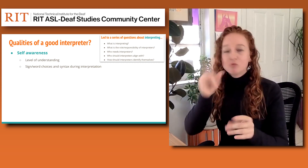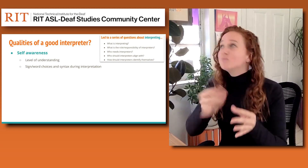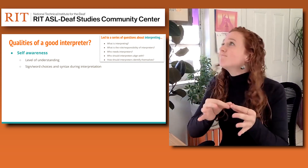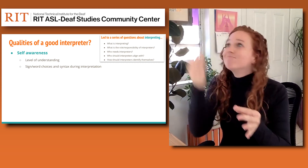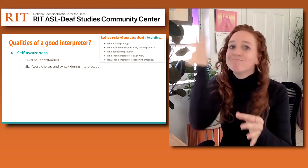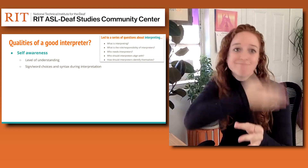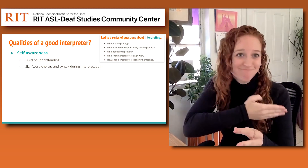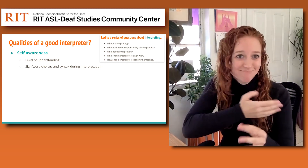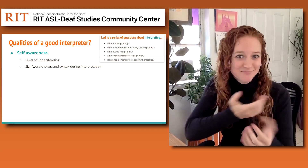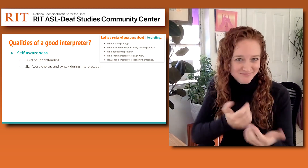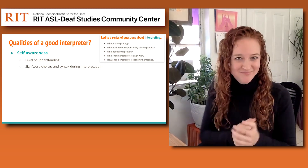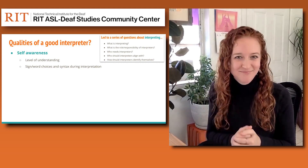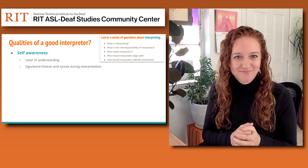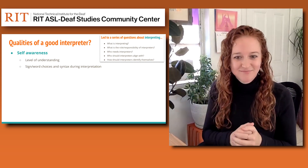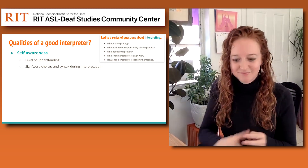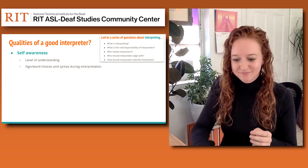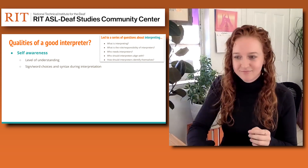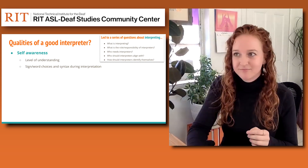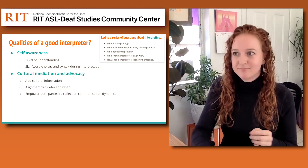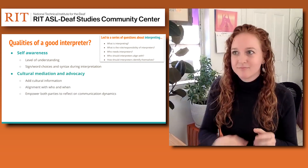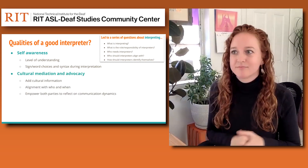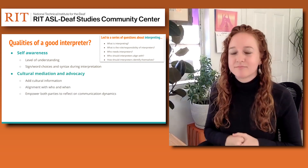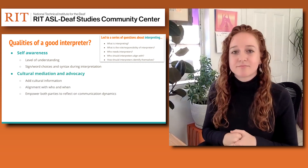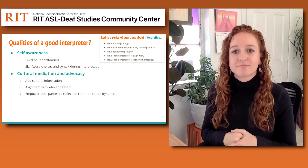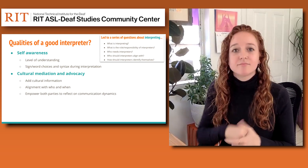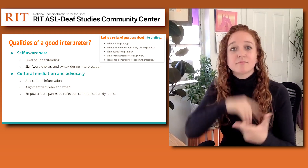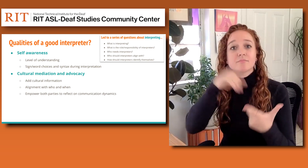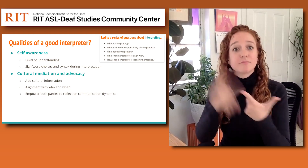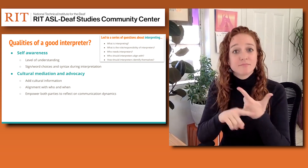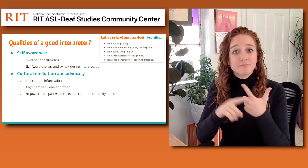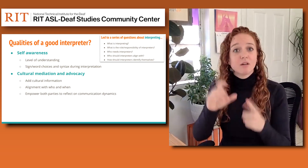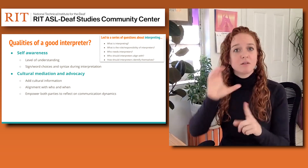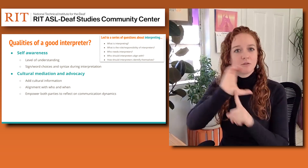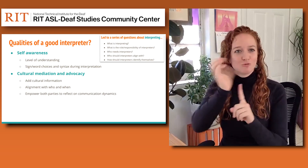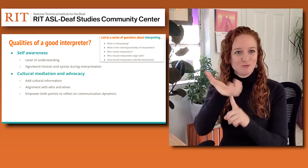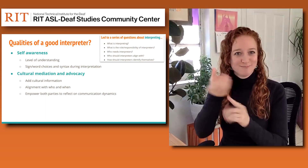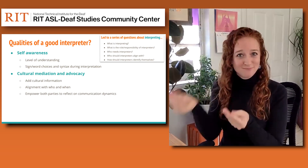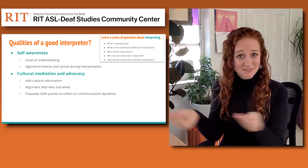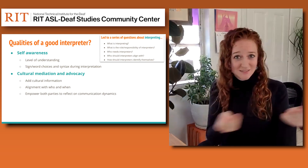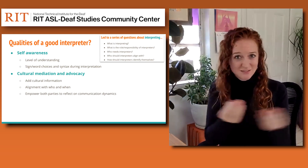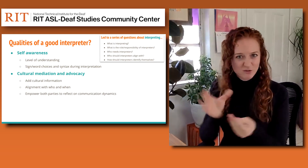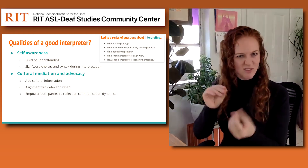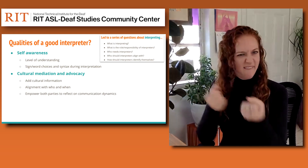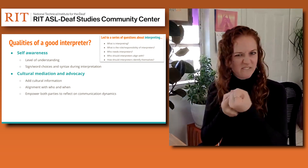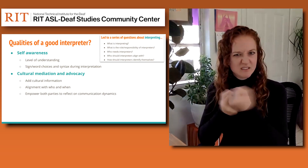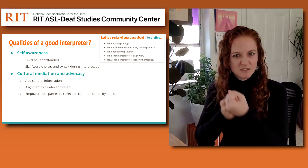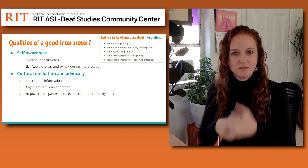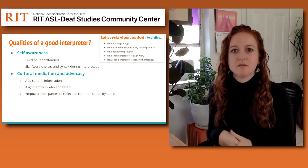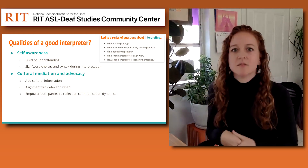so that they're using the proper signs as opposed to just word salad, if you will.